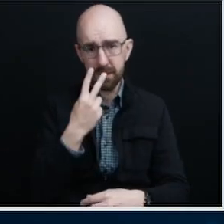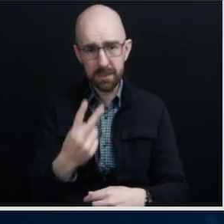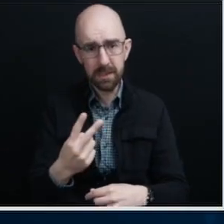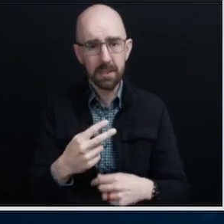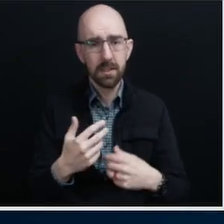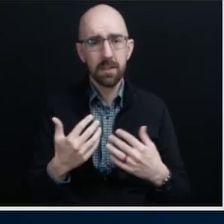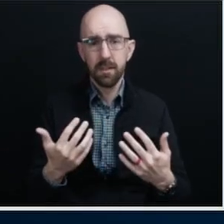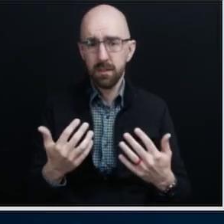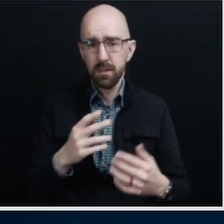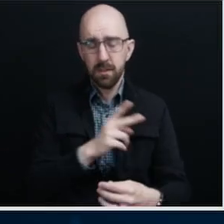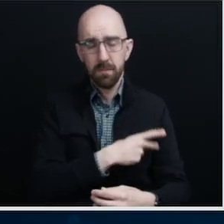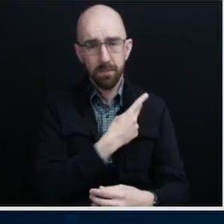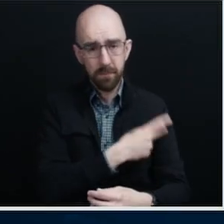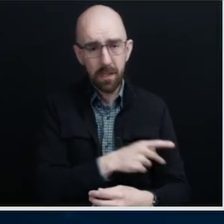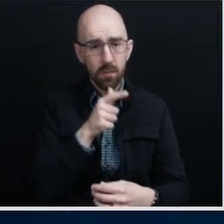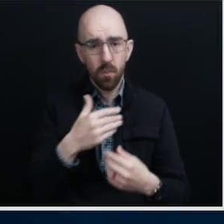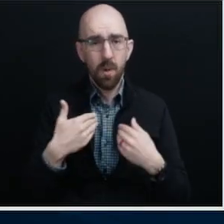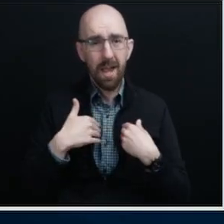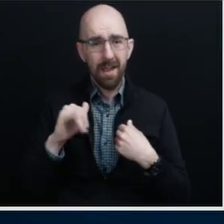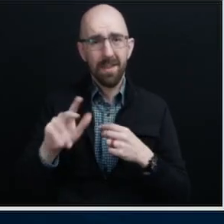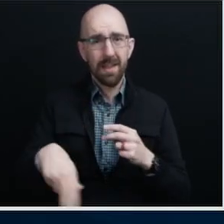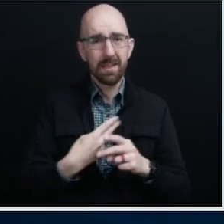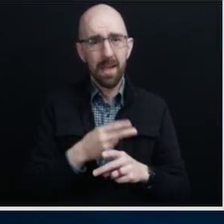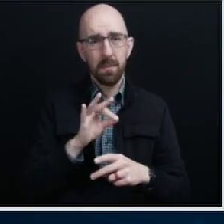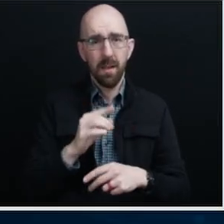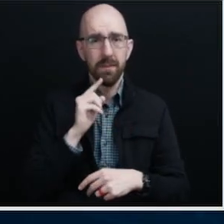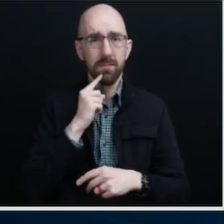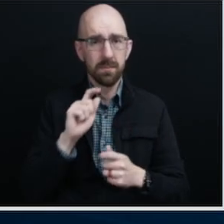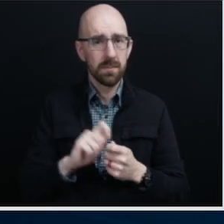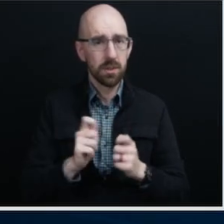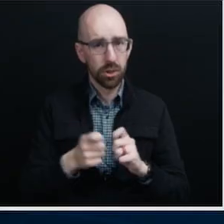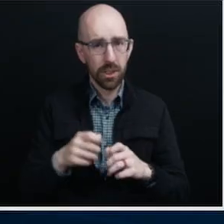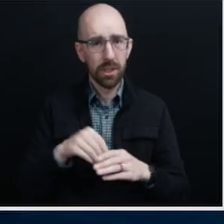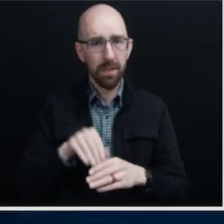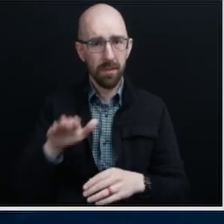patients that have these type of significant changes in the breast when they respond and